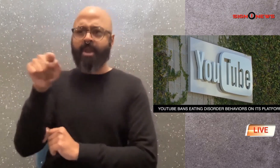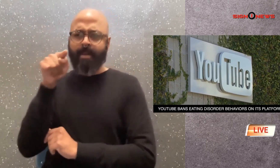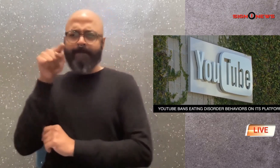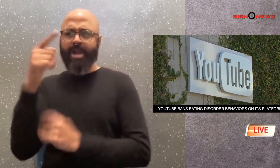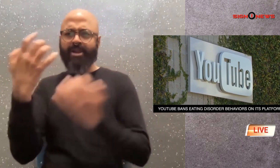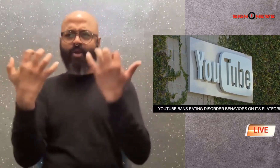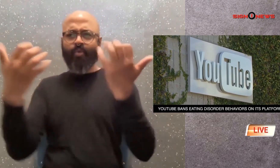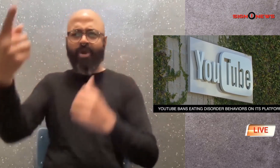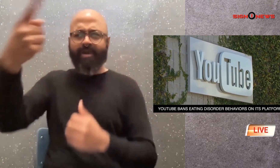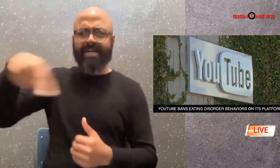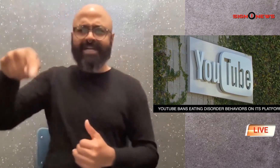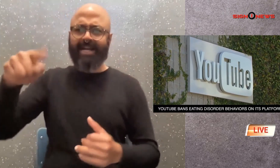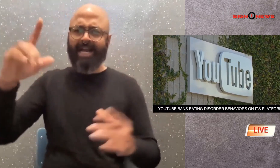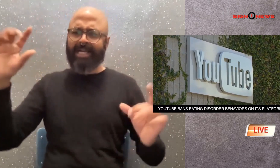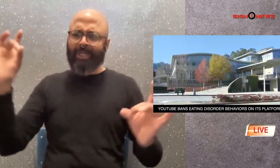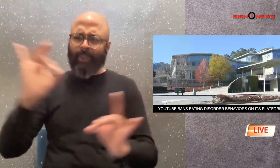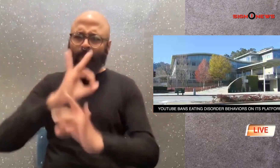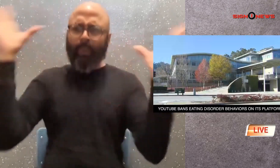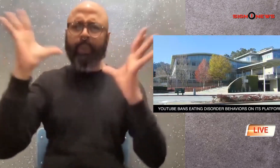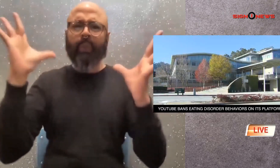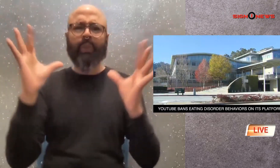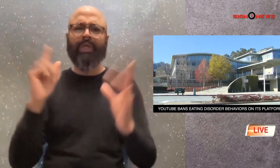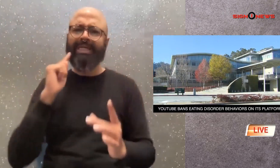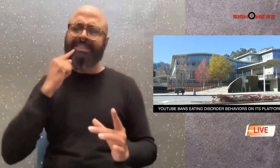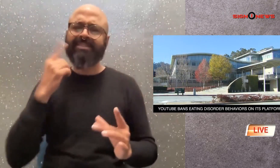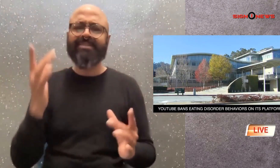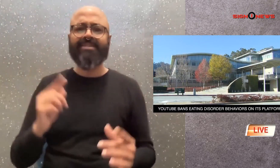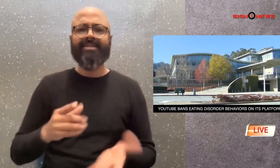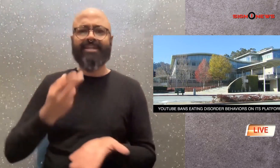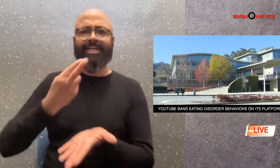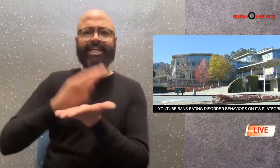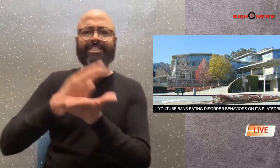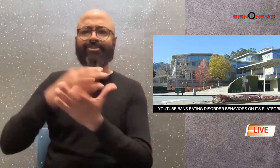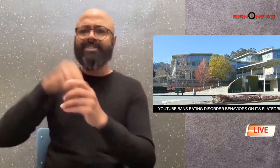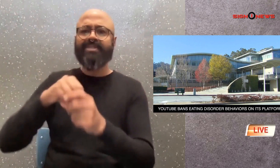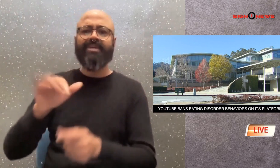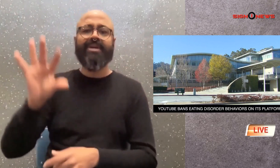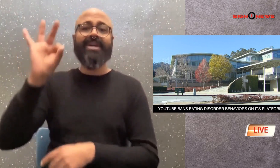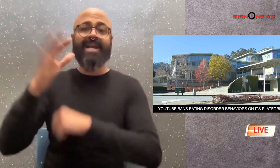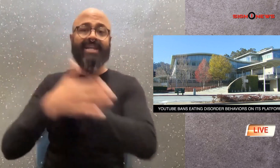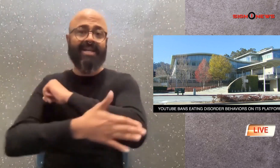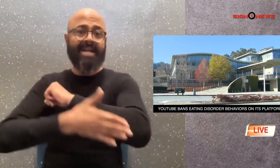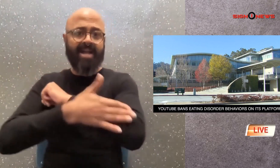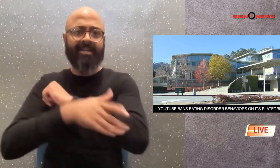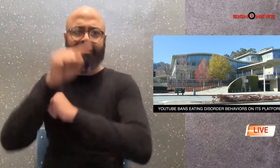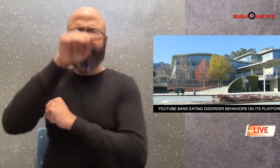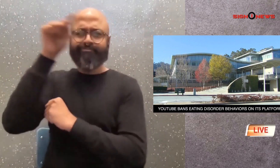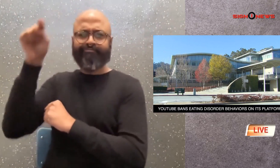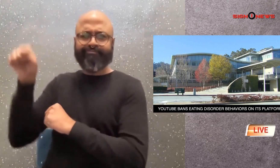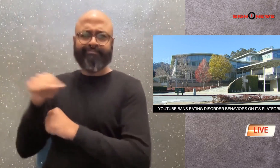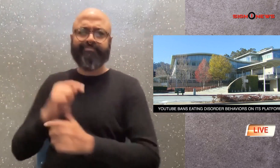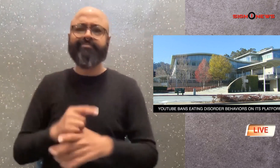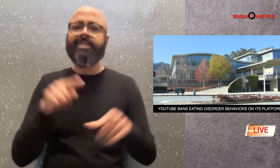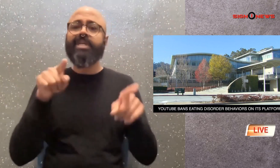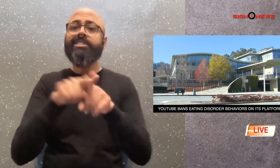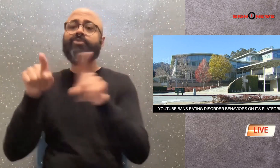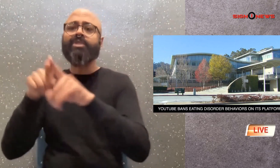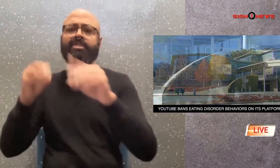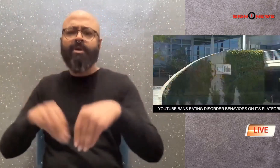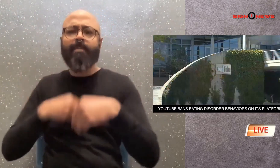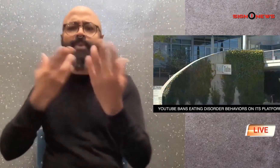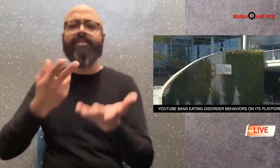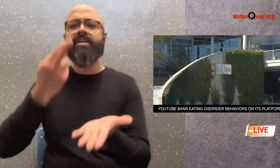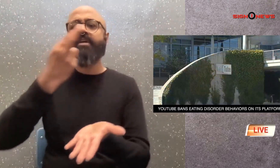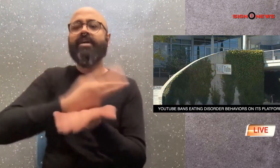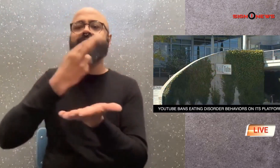to add tabs pointing viewers to crisis resources in nine countries as well as provide resources